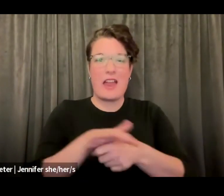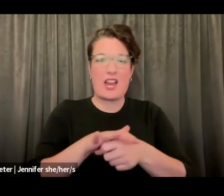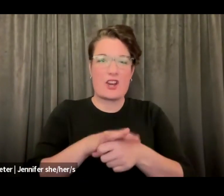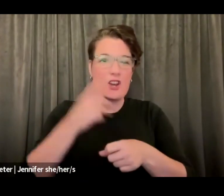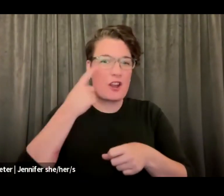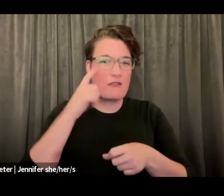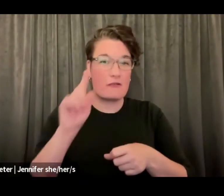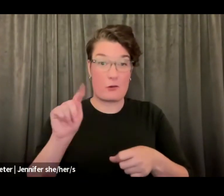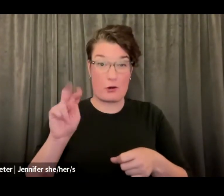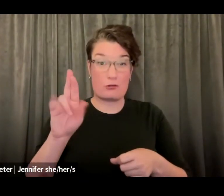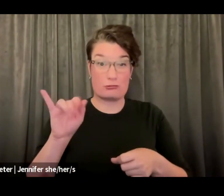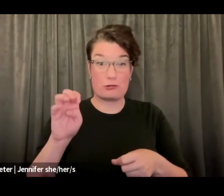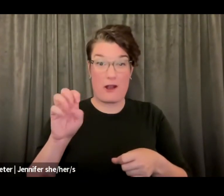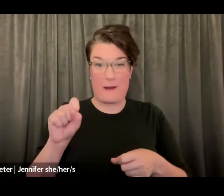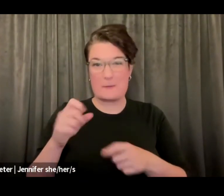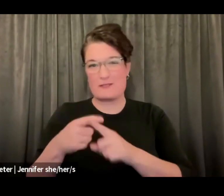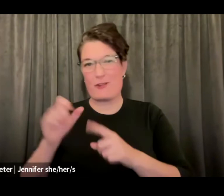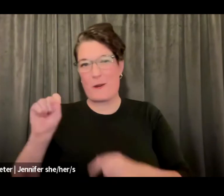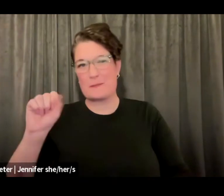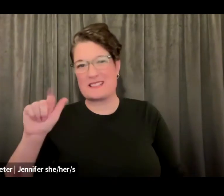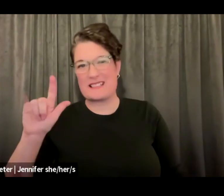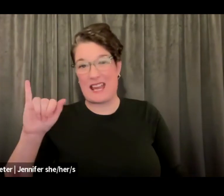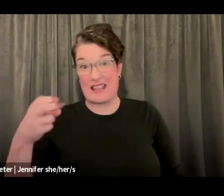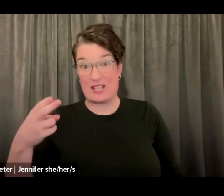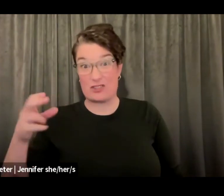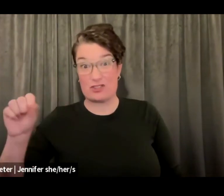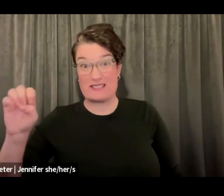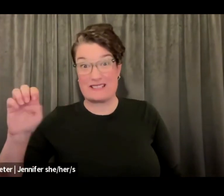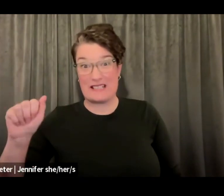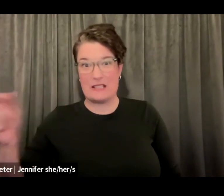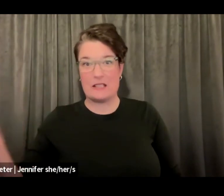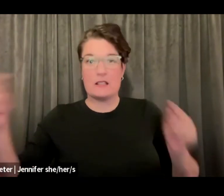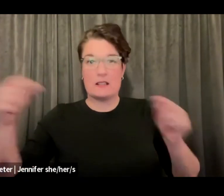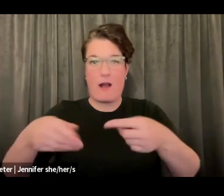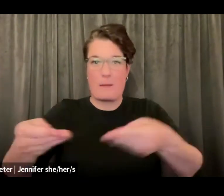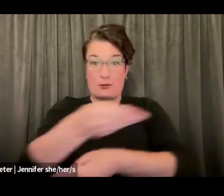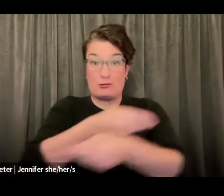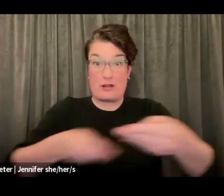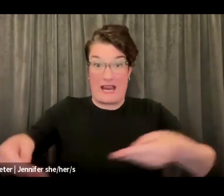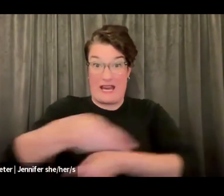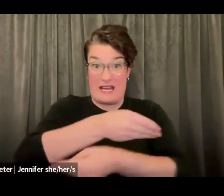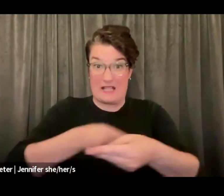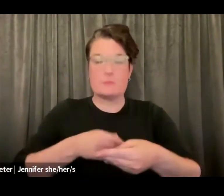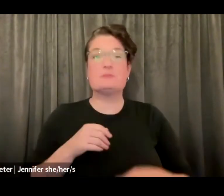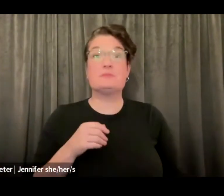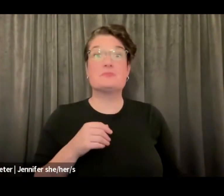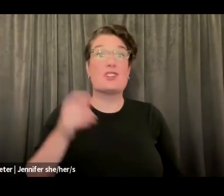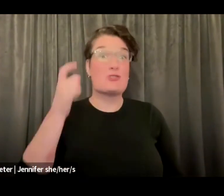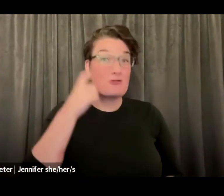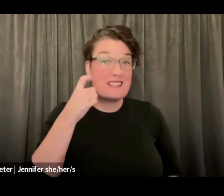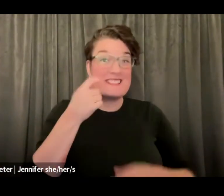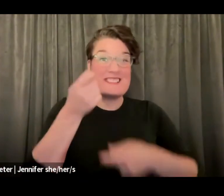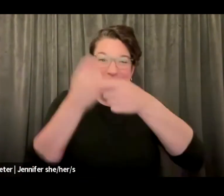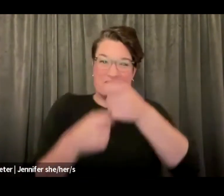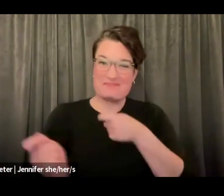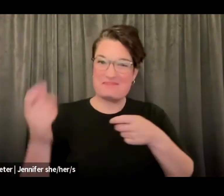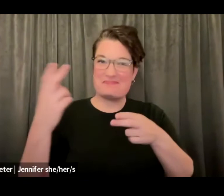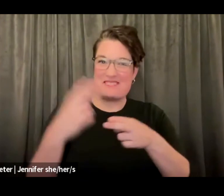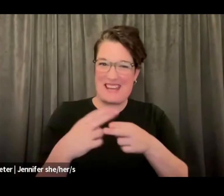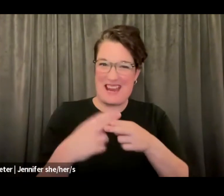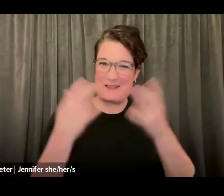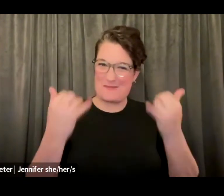area for the Tribes of the Salish sea and it recently was renamed Squaxin park.